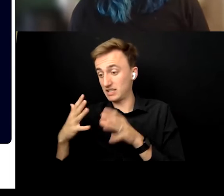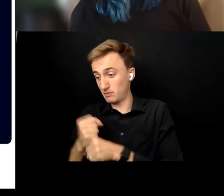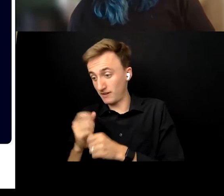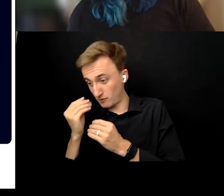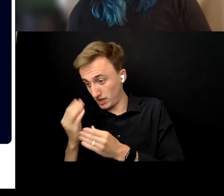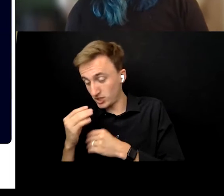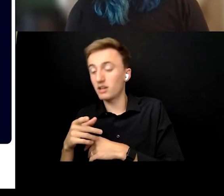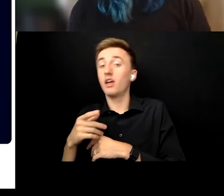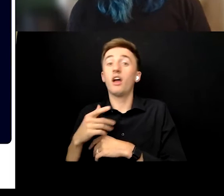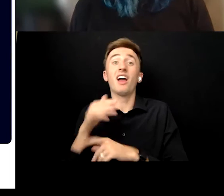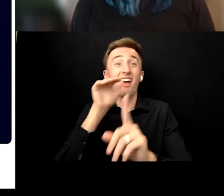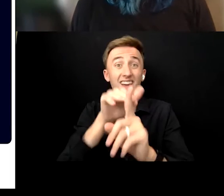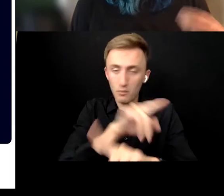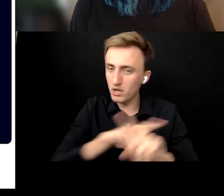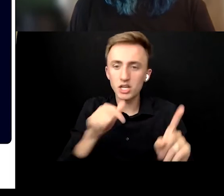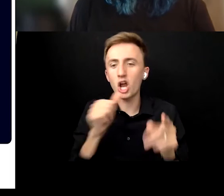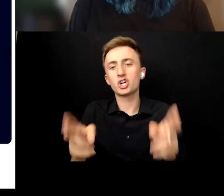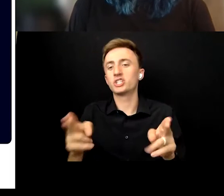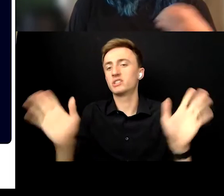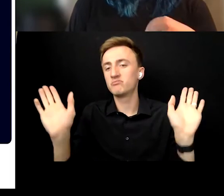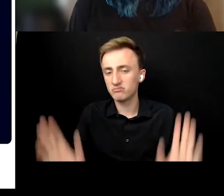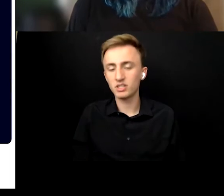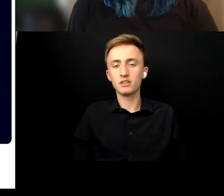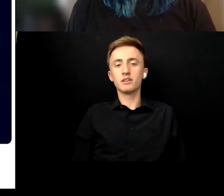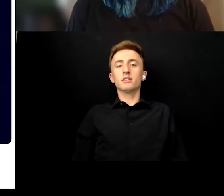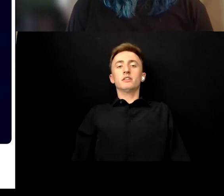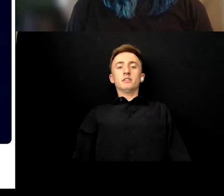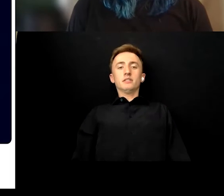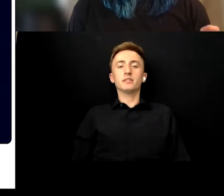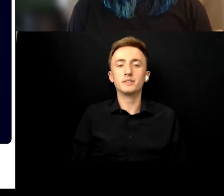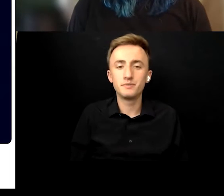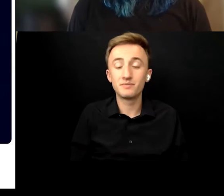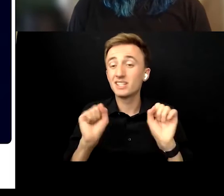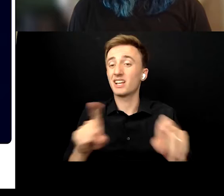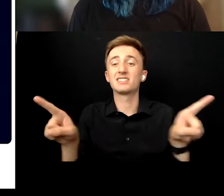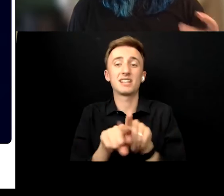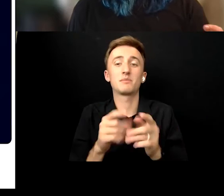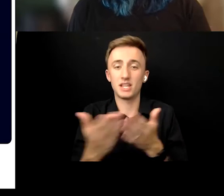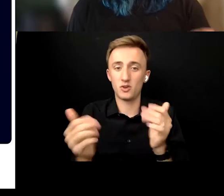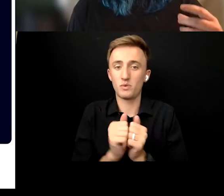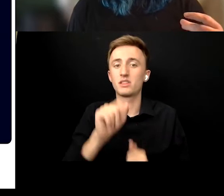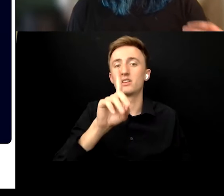is not urgent, right? You can accomplish the exact same thing with that div. Next example,